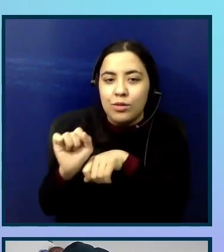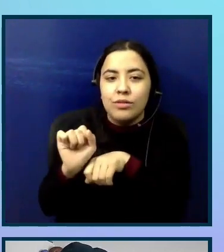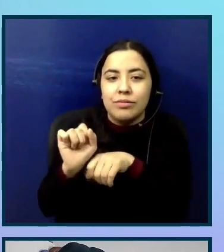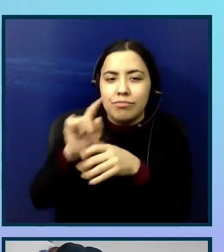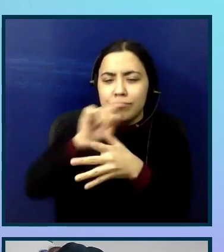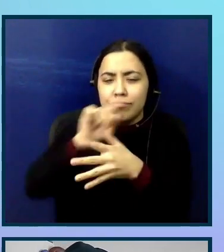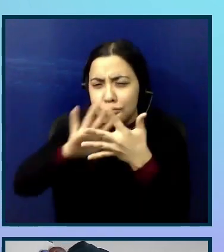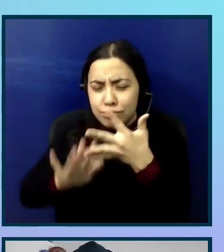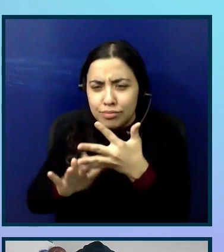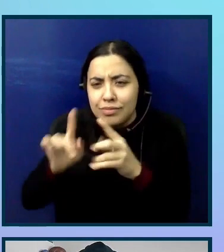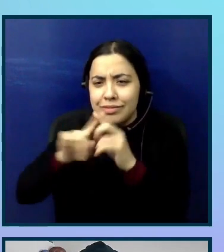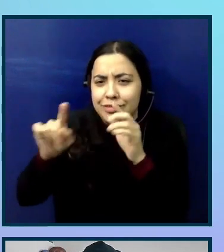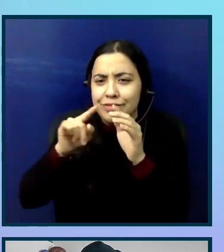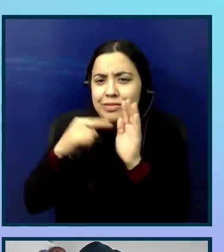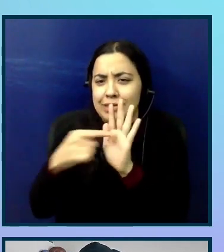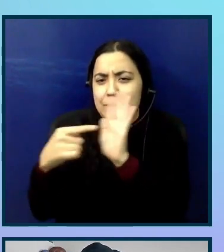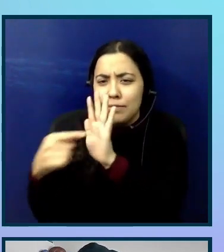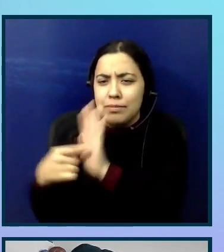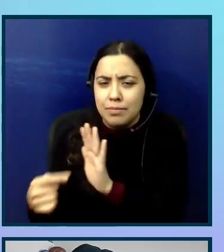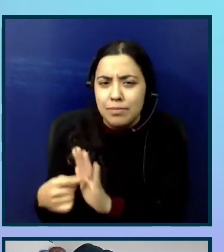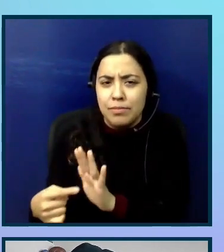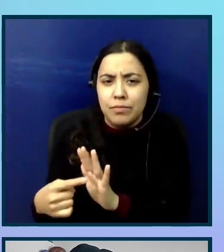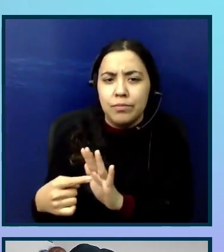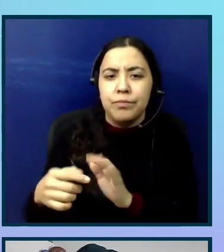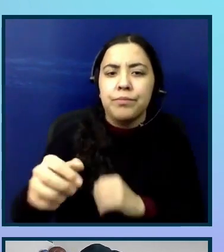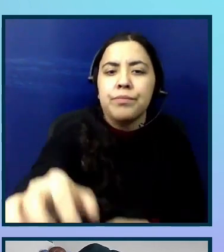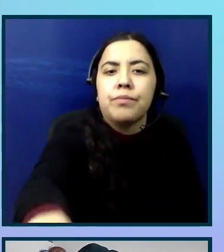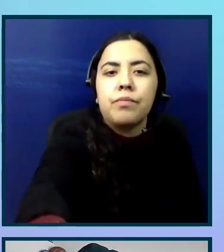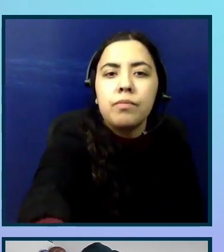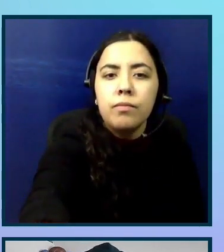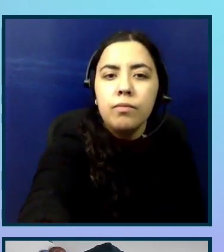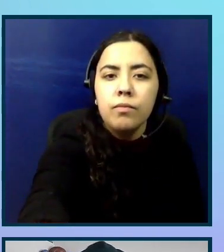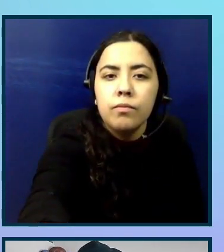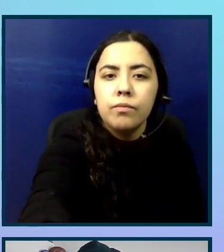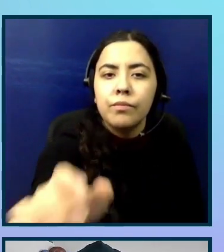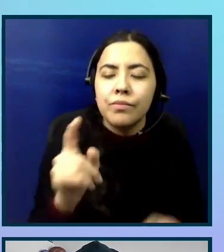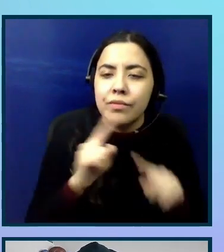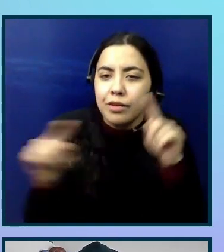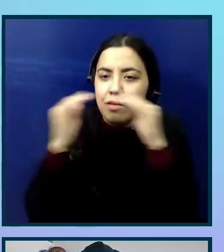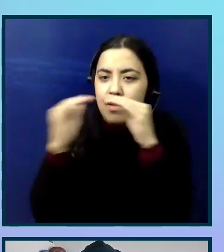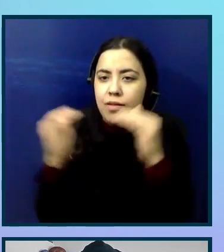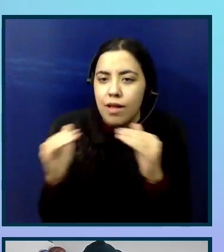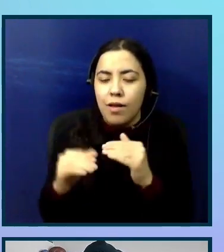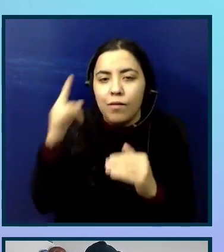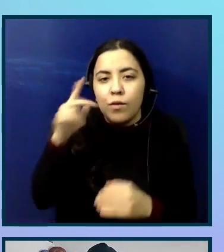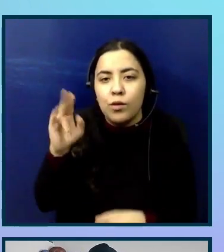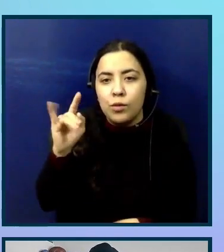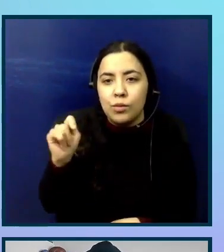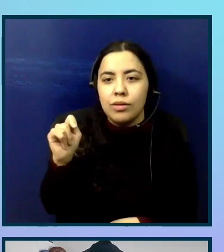There's a load of different integrations with this different levels of tests, whether it's units, integration end to end, right?